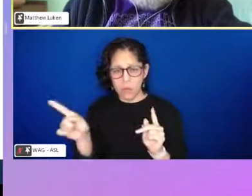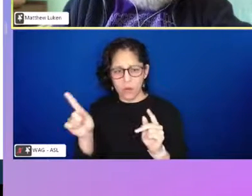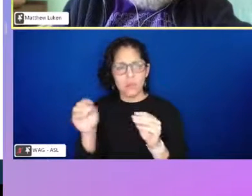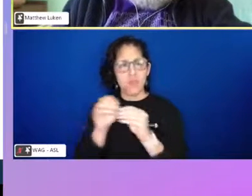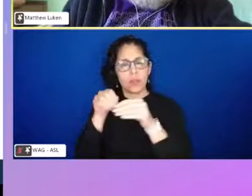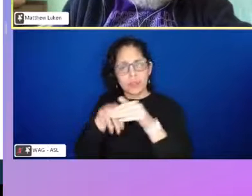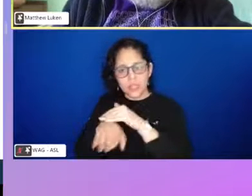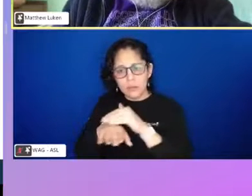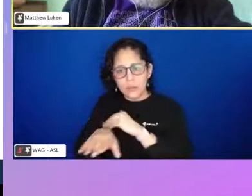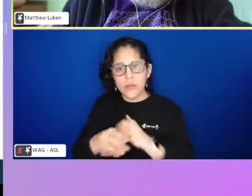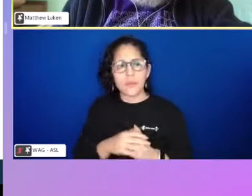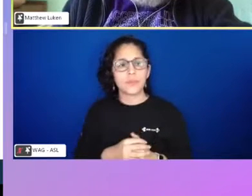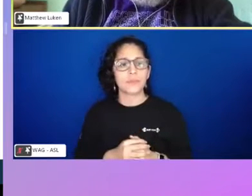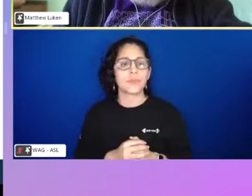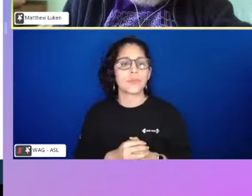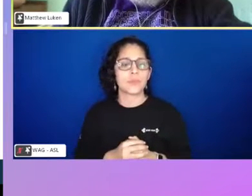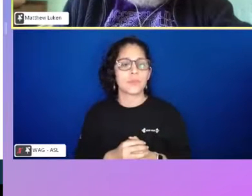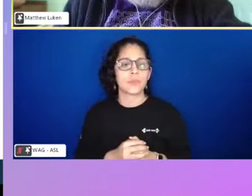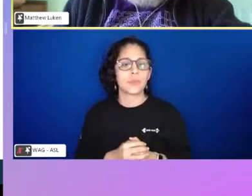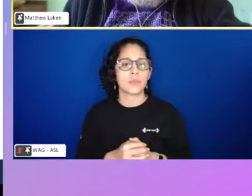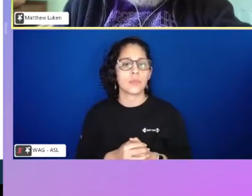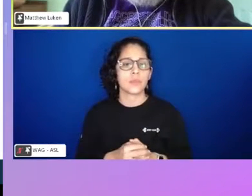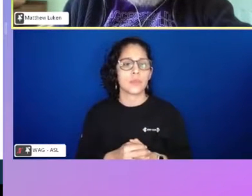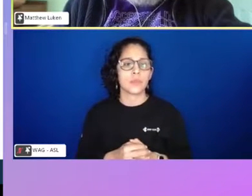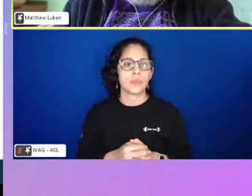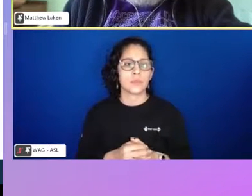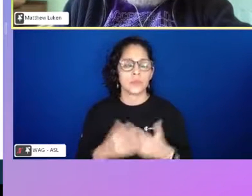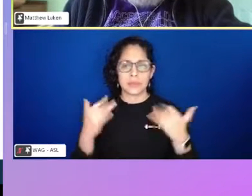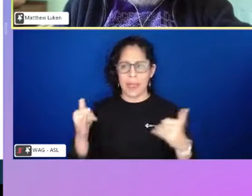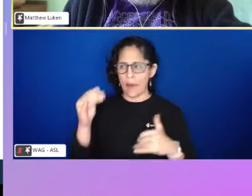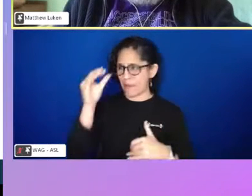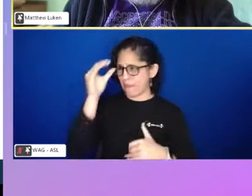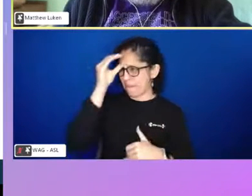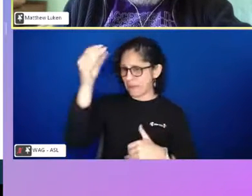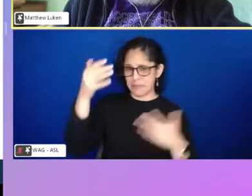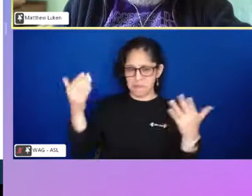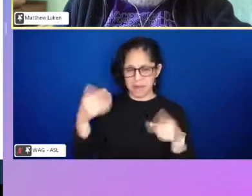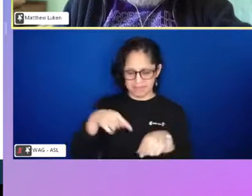junk drawer in their kitchen, now can be used by more